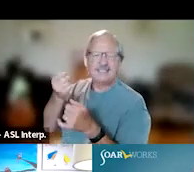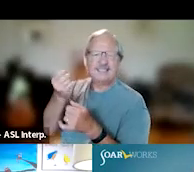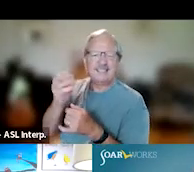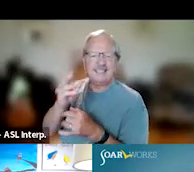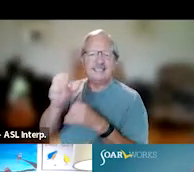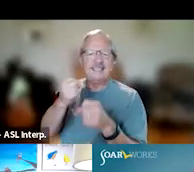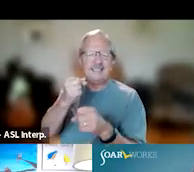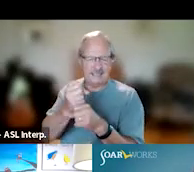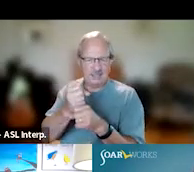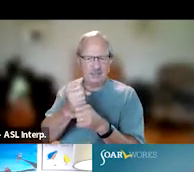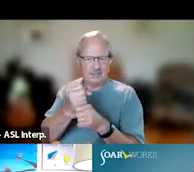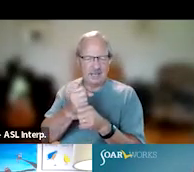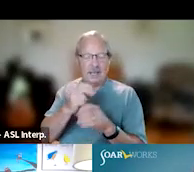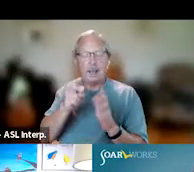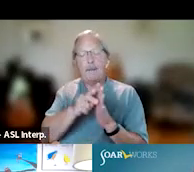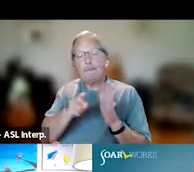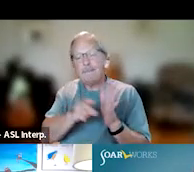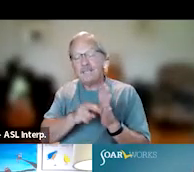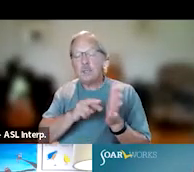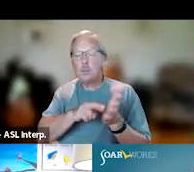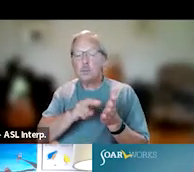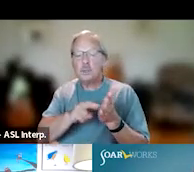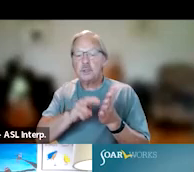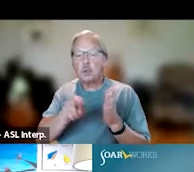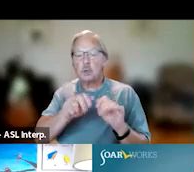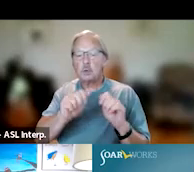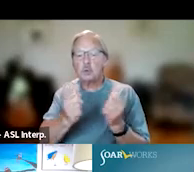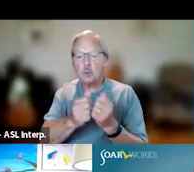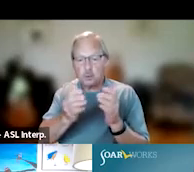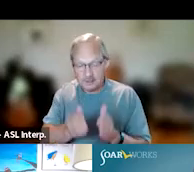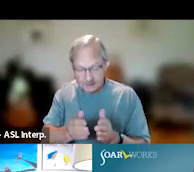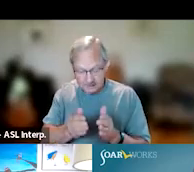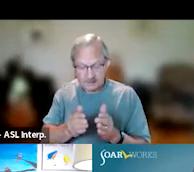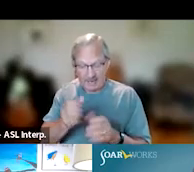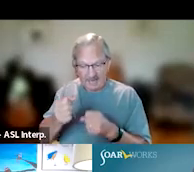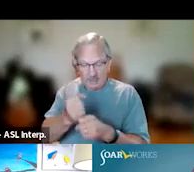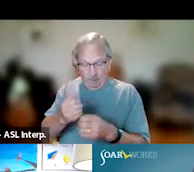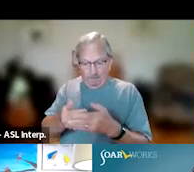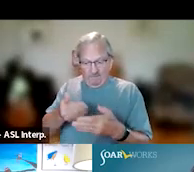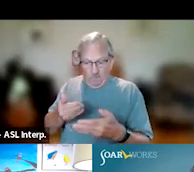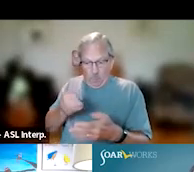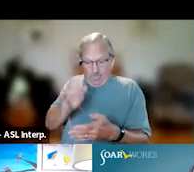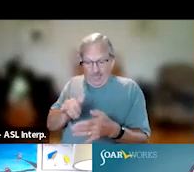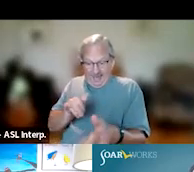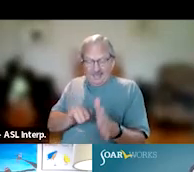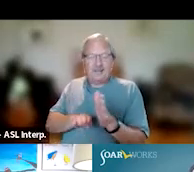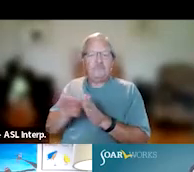at Policy Research Associates and years prior to that with the developing of the SOAR model